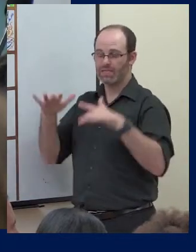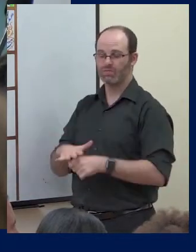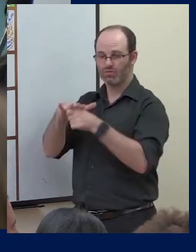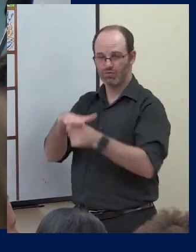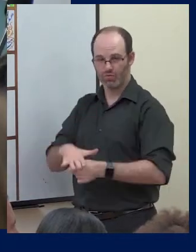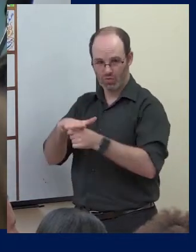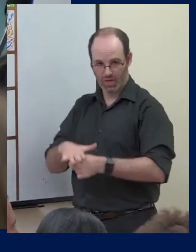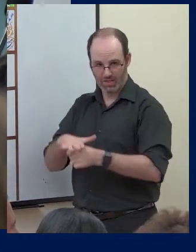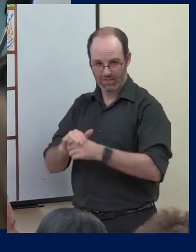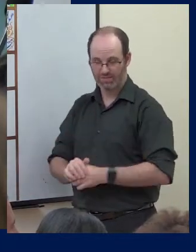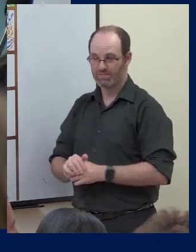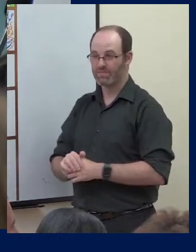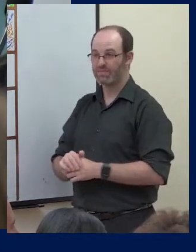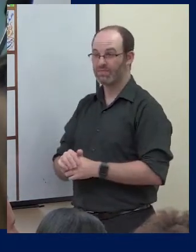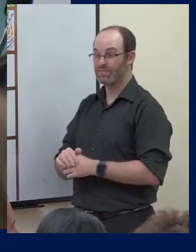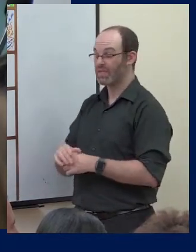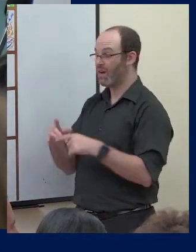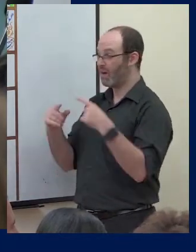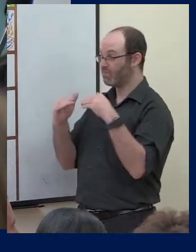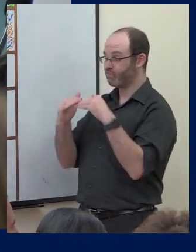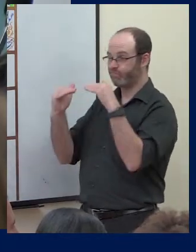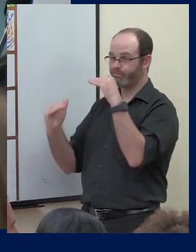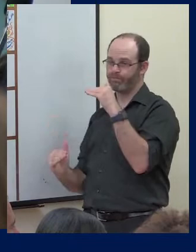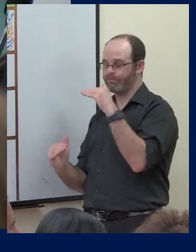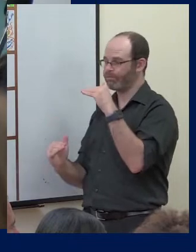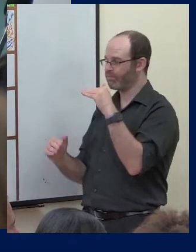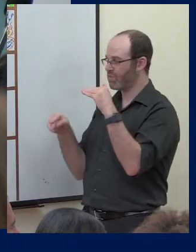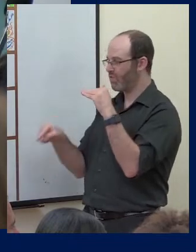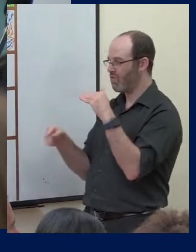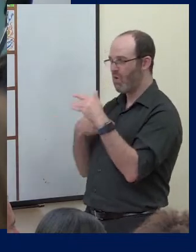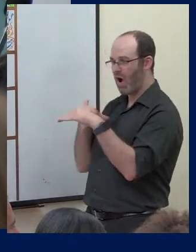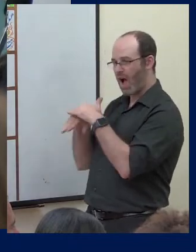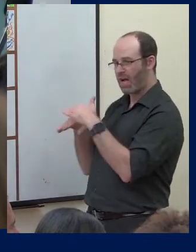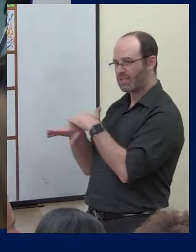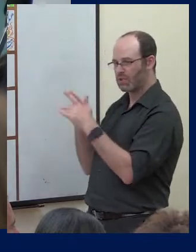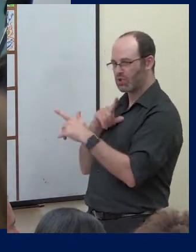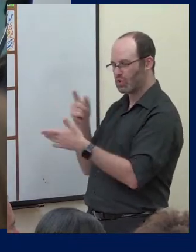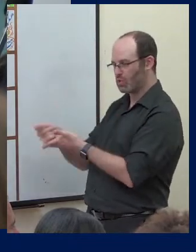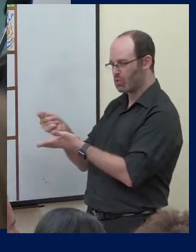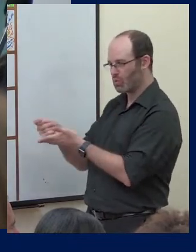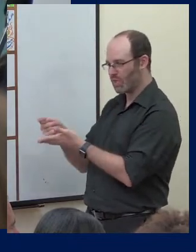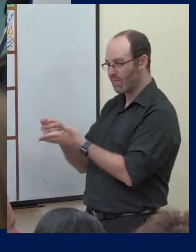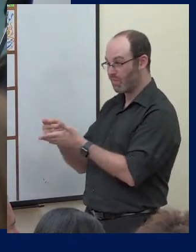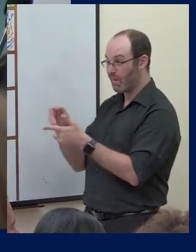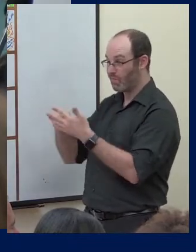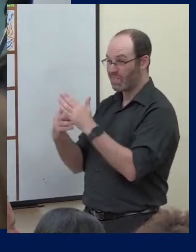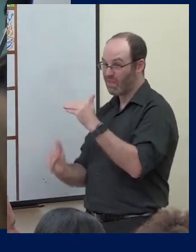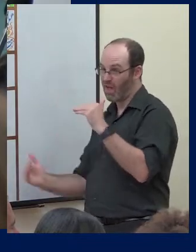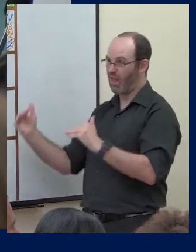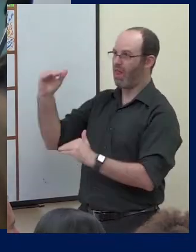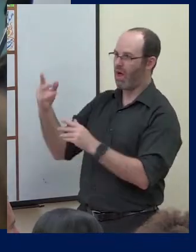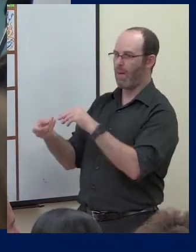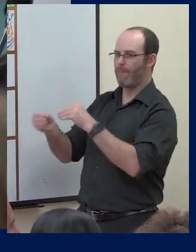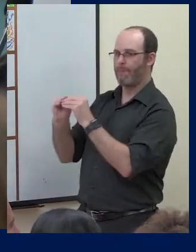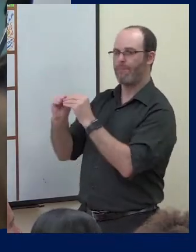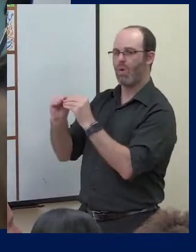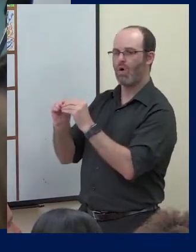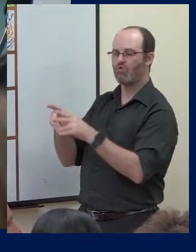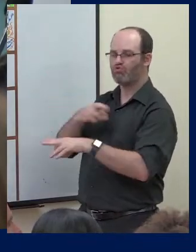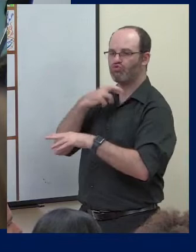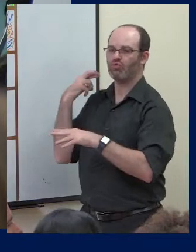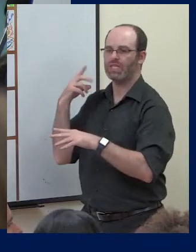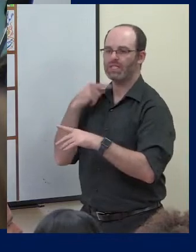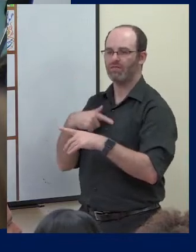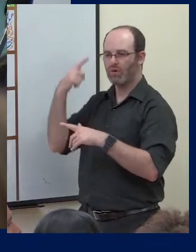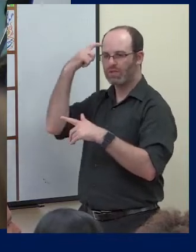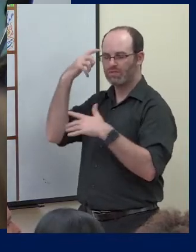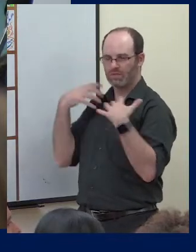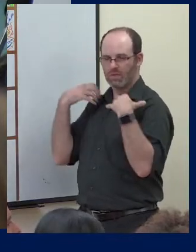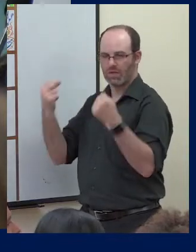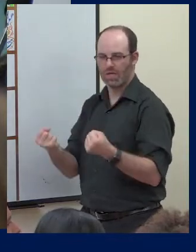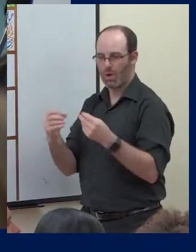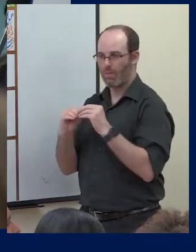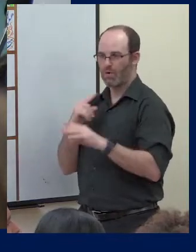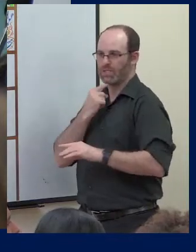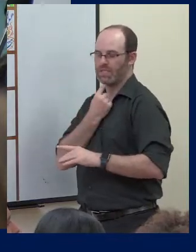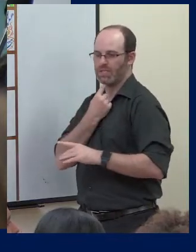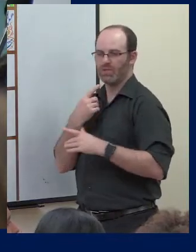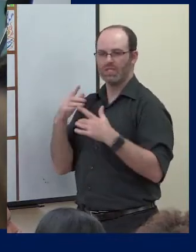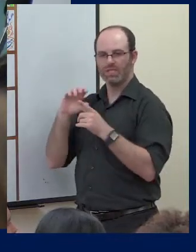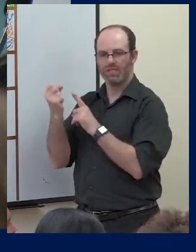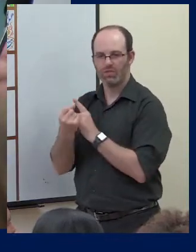Access to treatment puts the -- We need solutions that will focus on argument